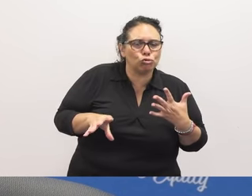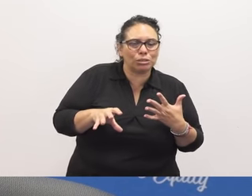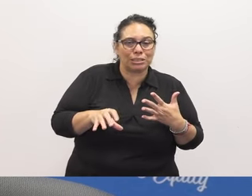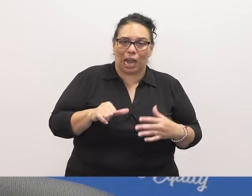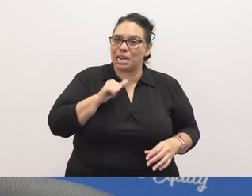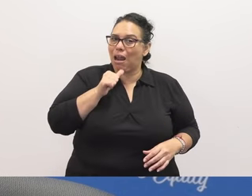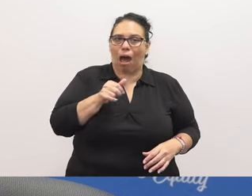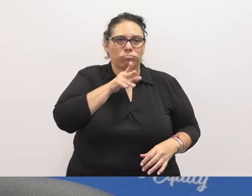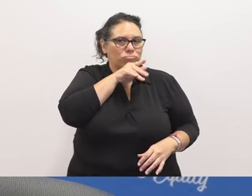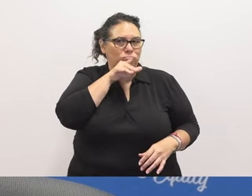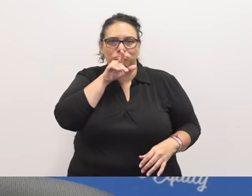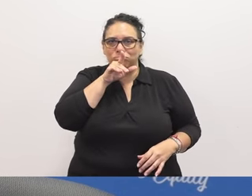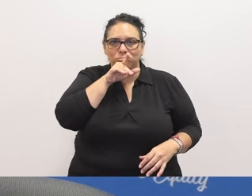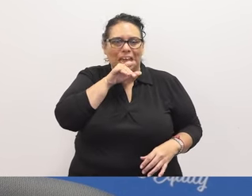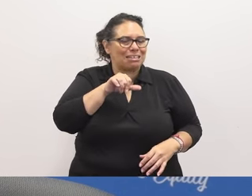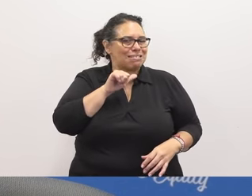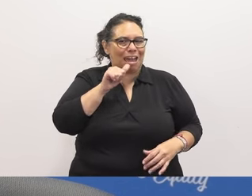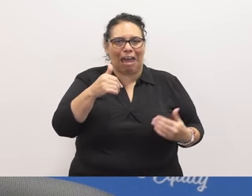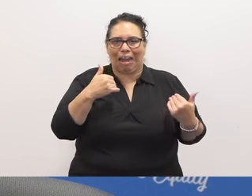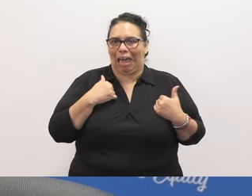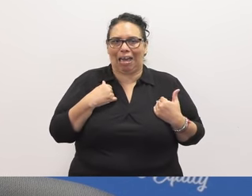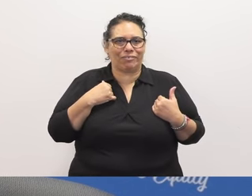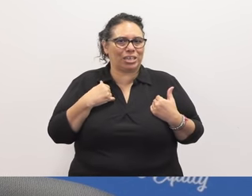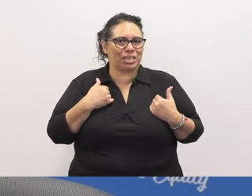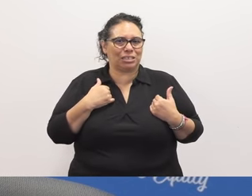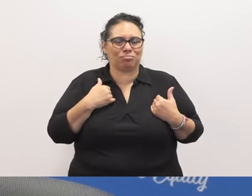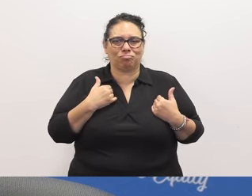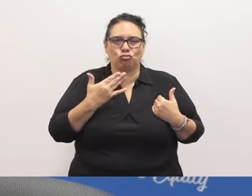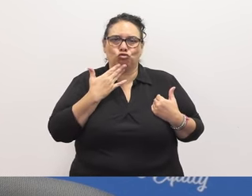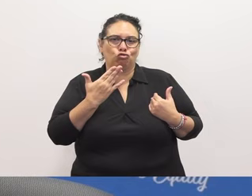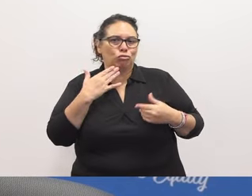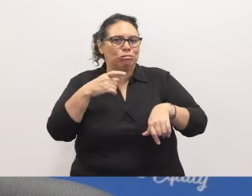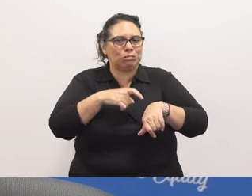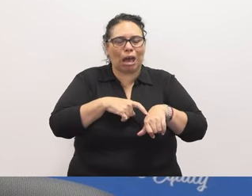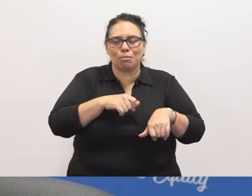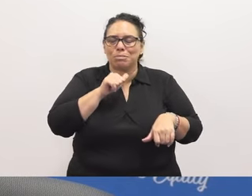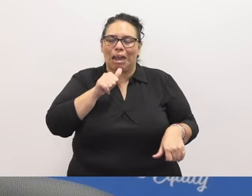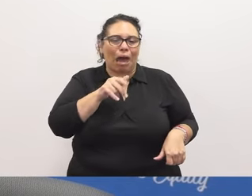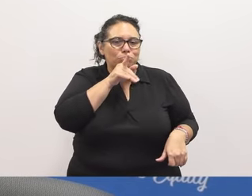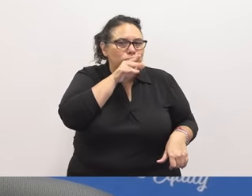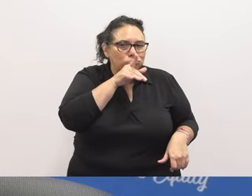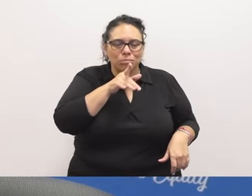such a great time or experiencing some challenges. If you could sort of speak to,